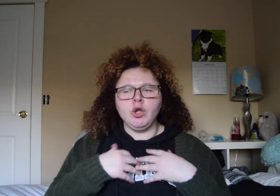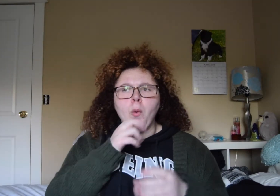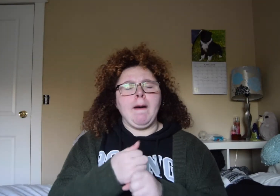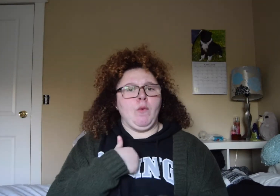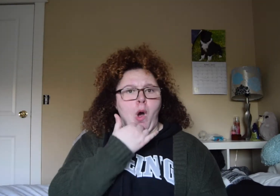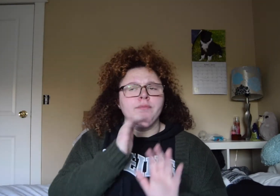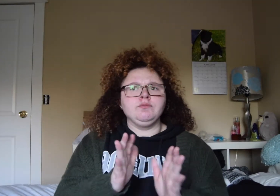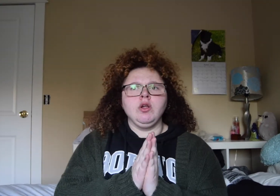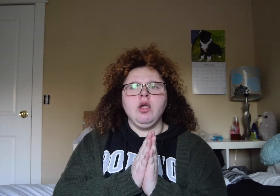Don't get me wrong